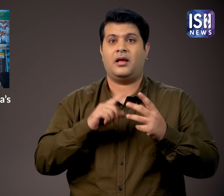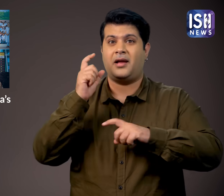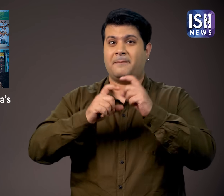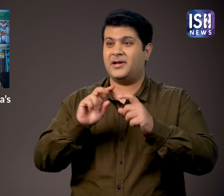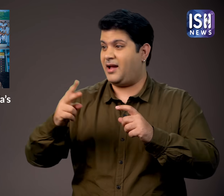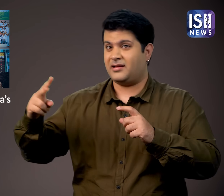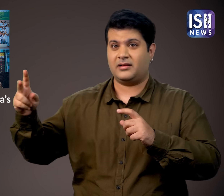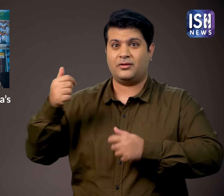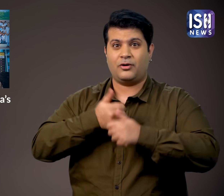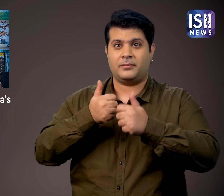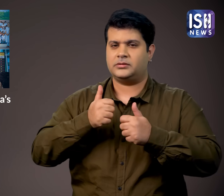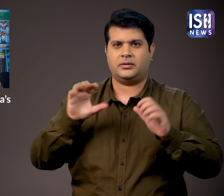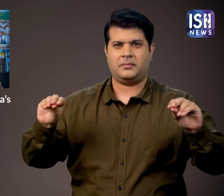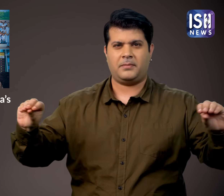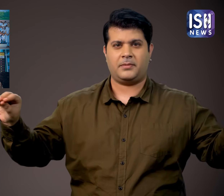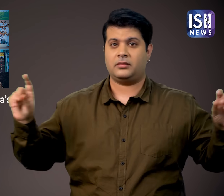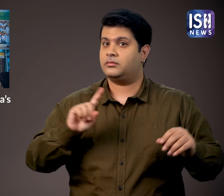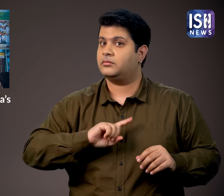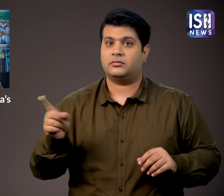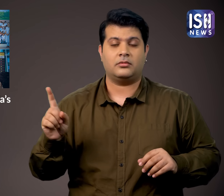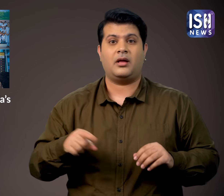3. Blocking new competitors